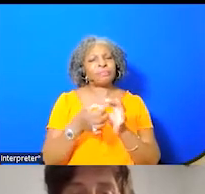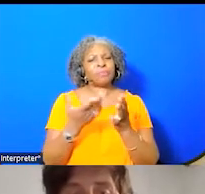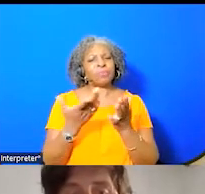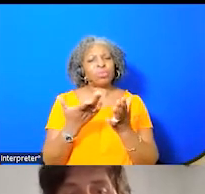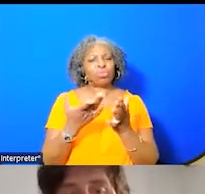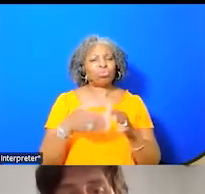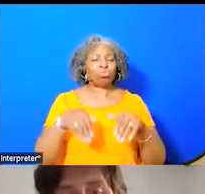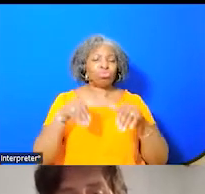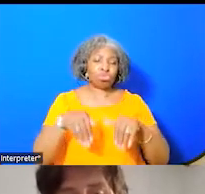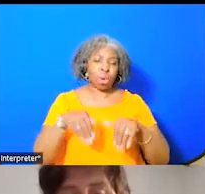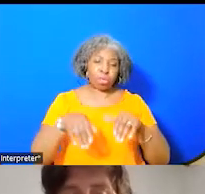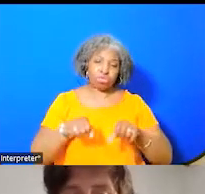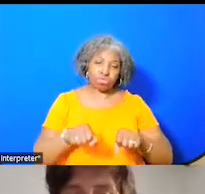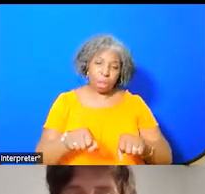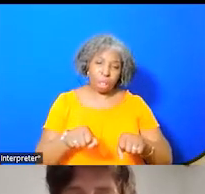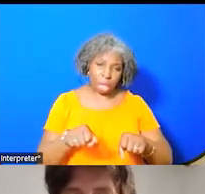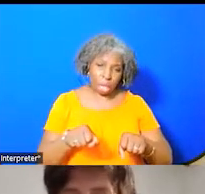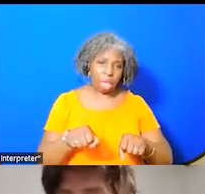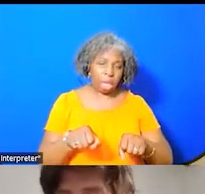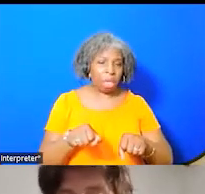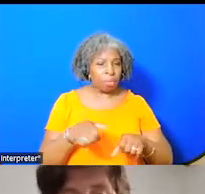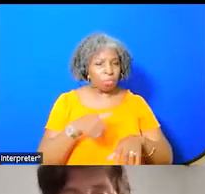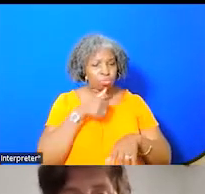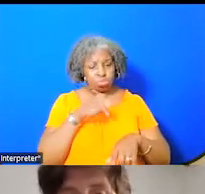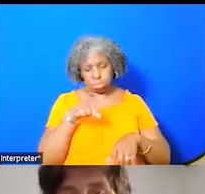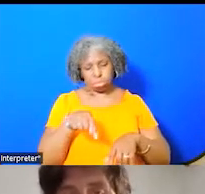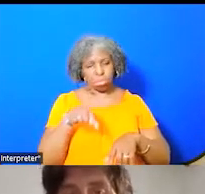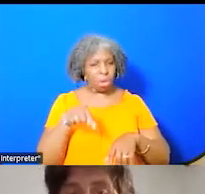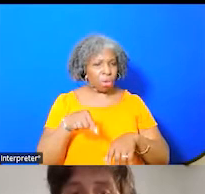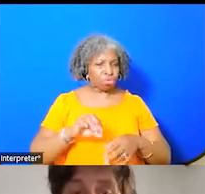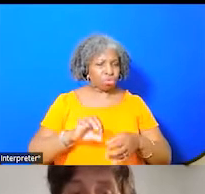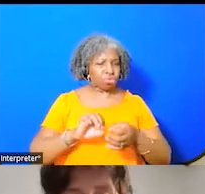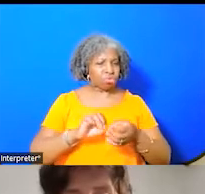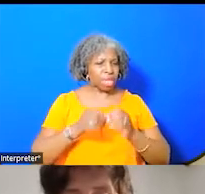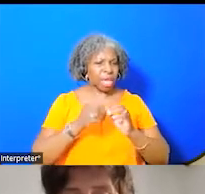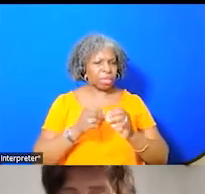trolleys and using those to create oyster reefs. It's something I still want to do.